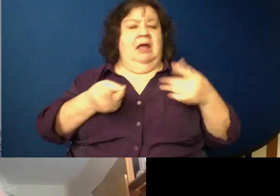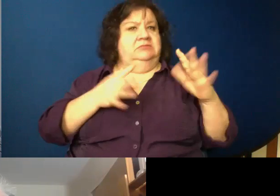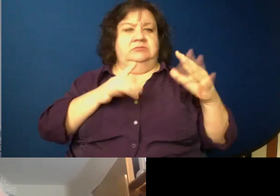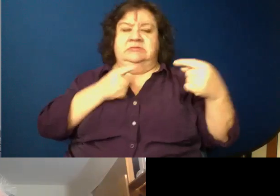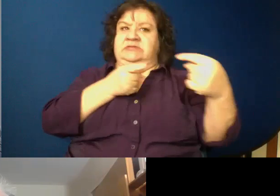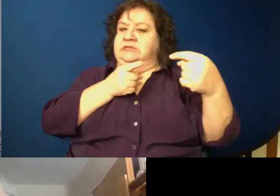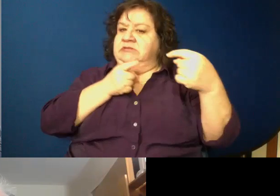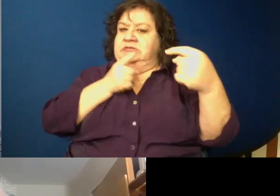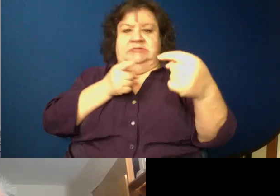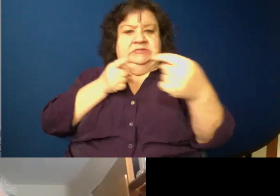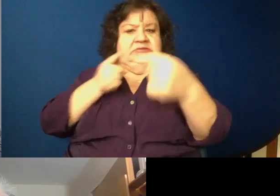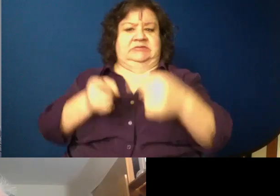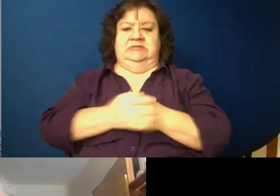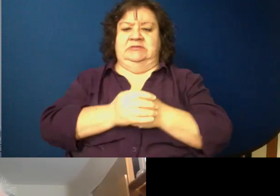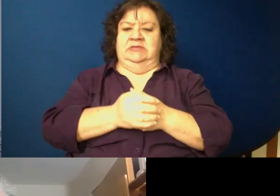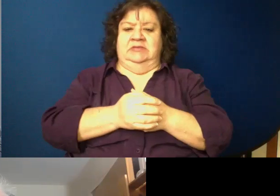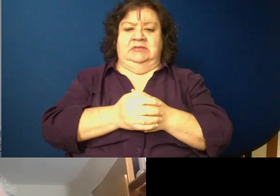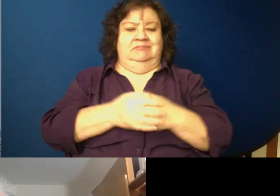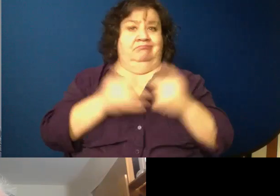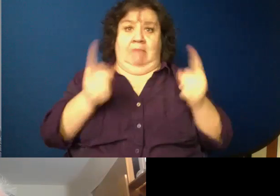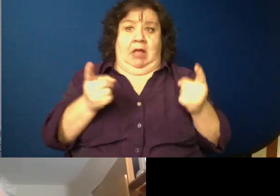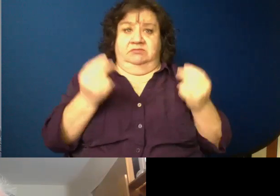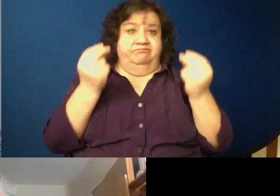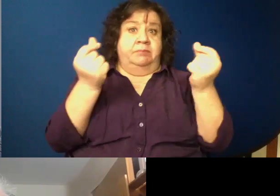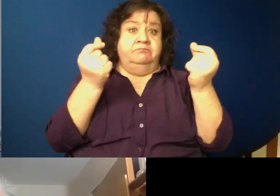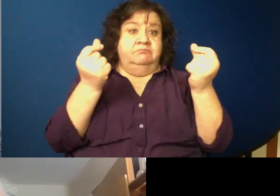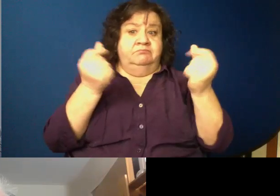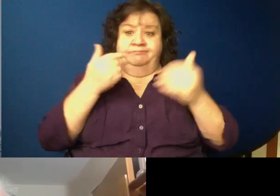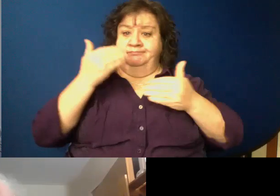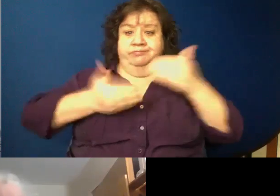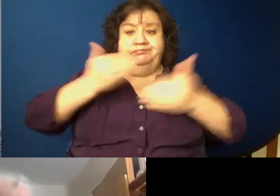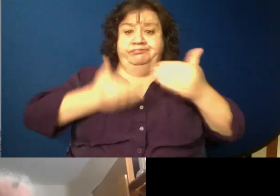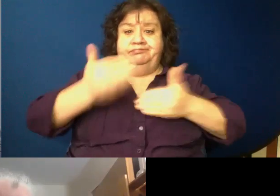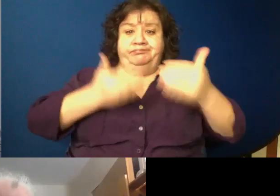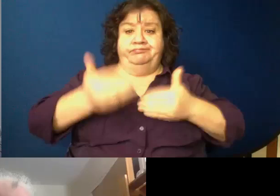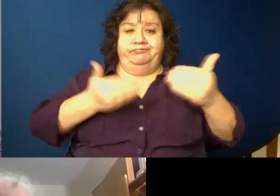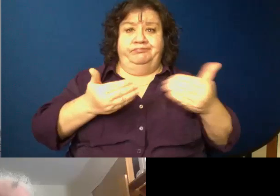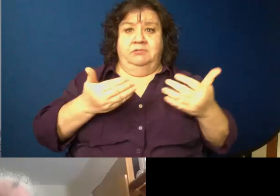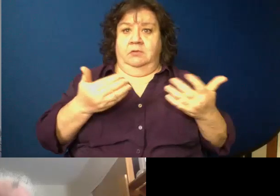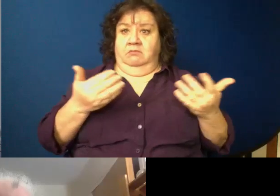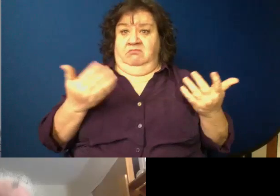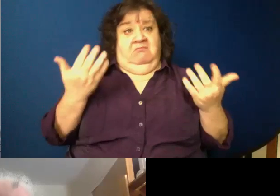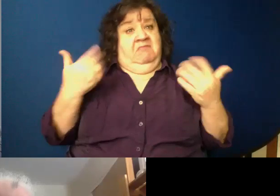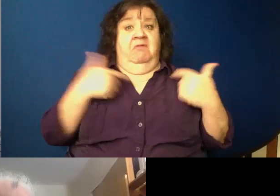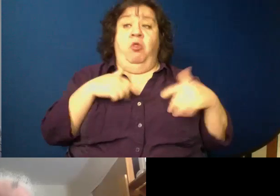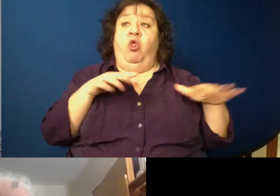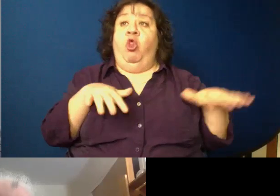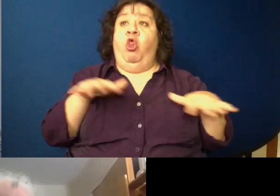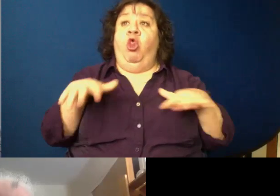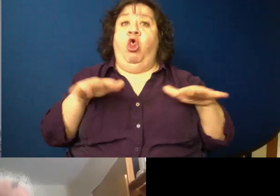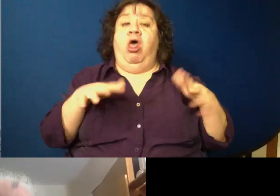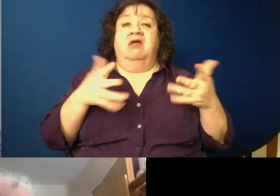so this is quite serious as we all know and um the question is that what we should do